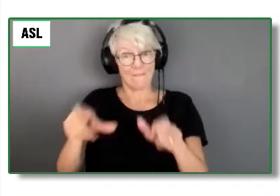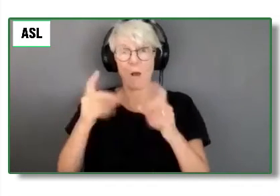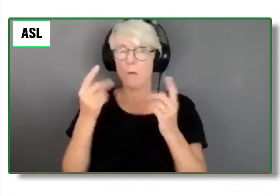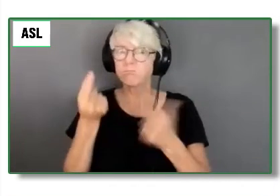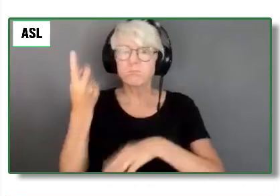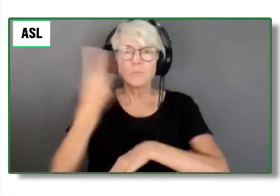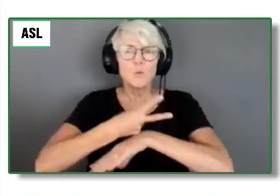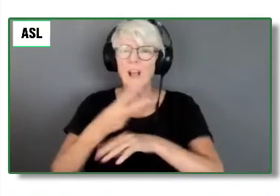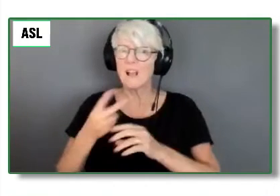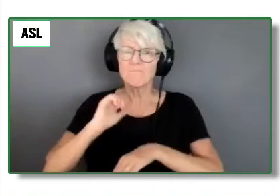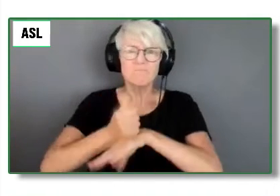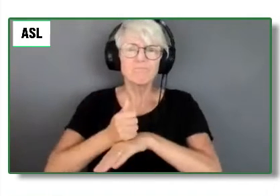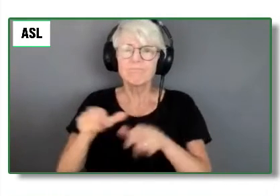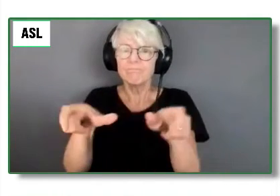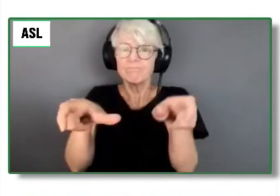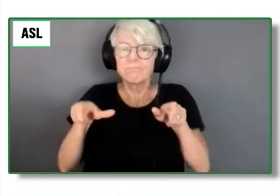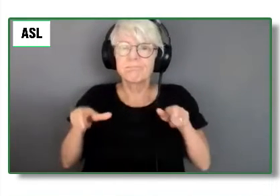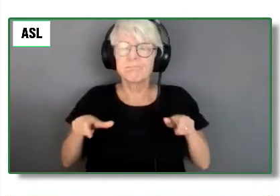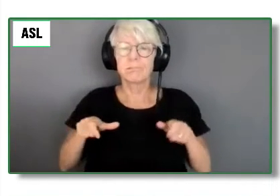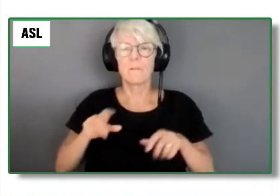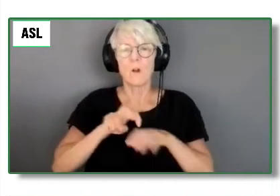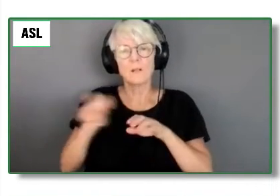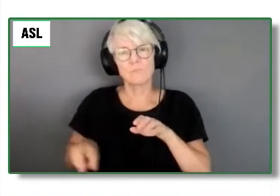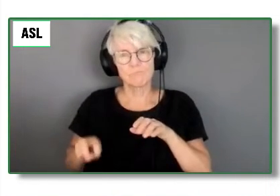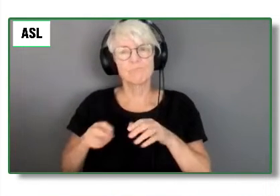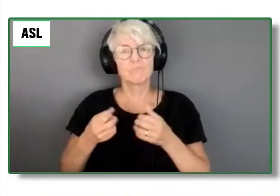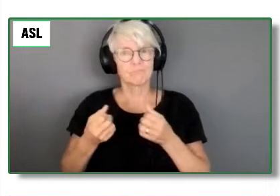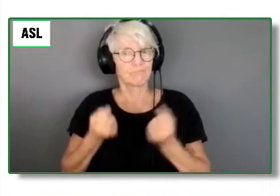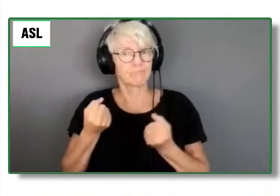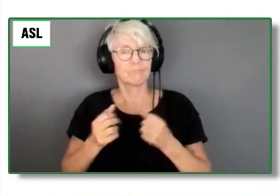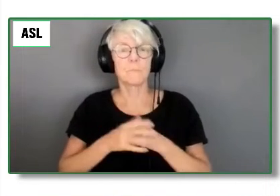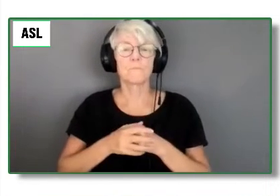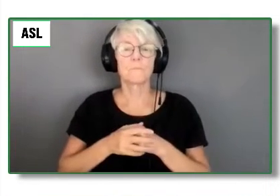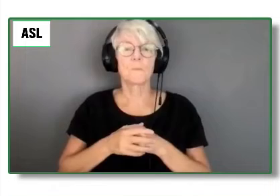At the same park they installed an inaccessible pay machine at the entrance.